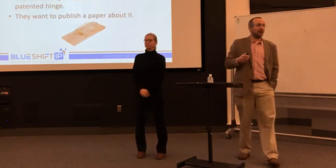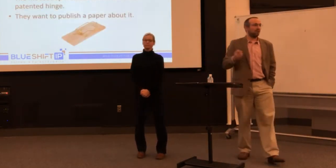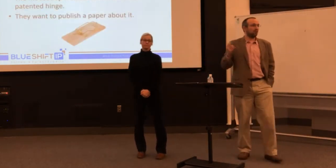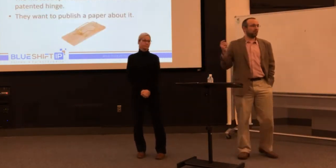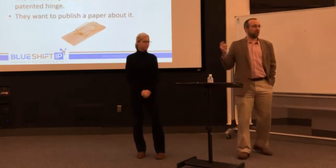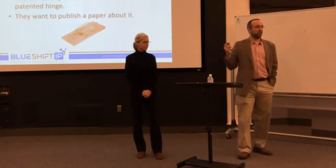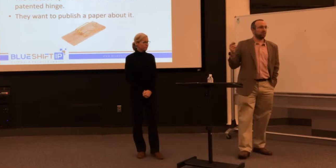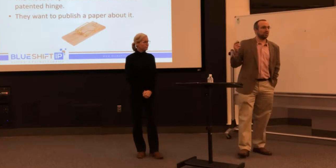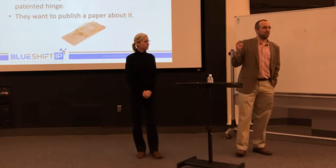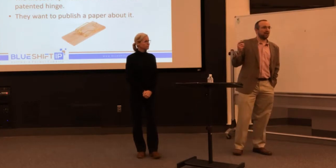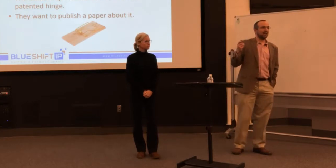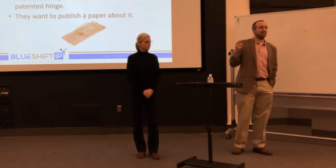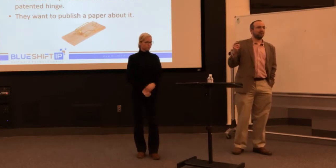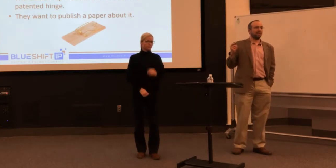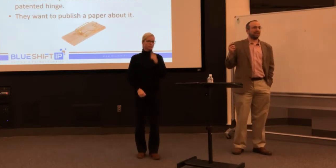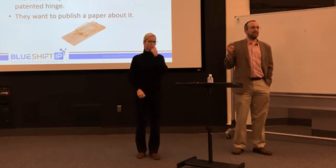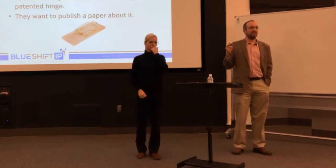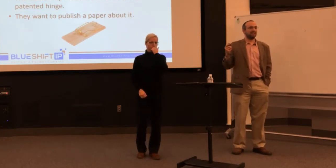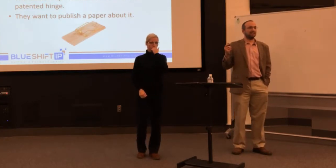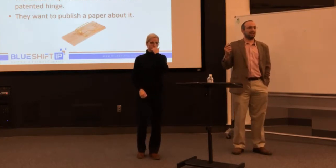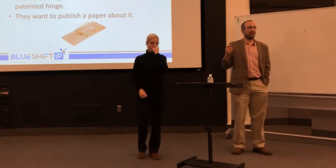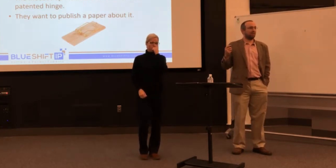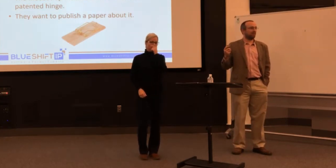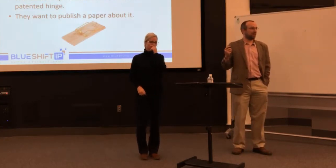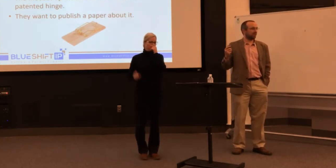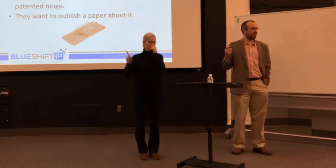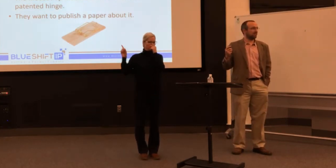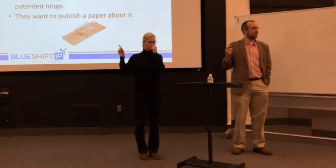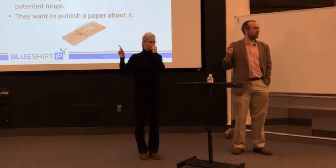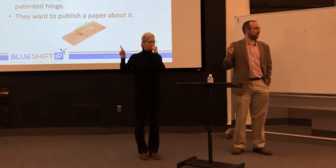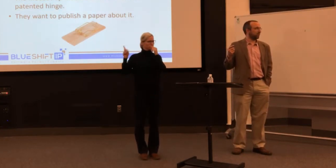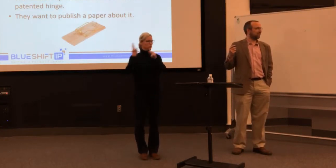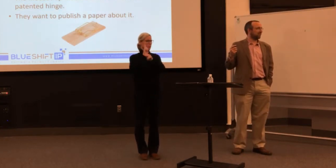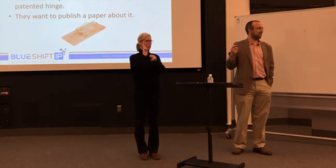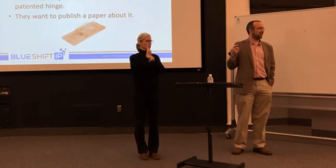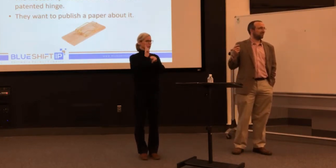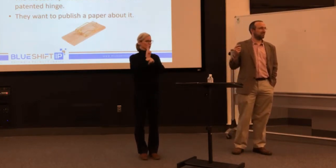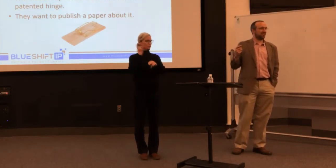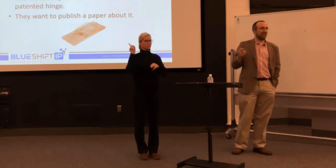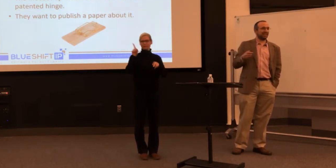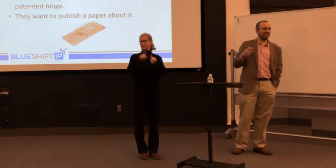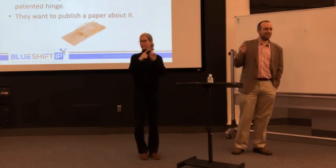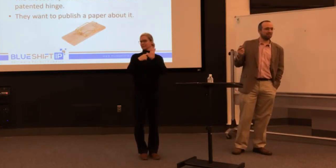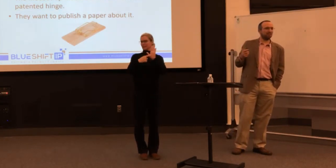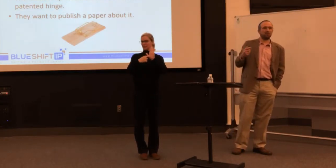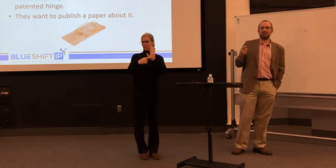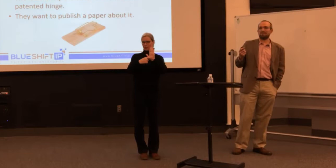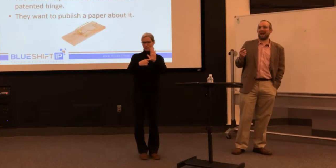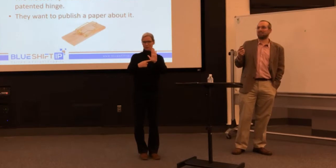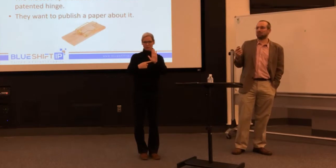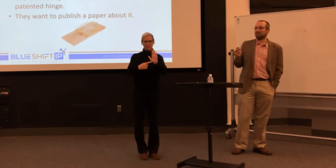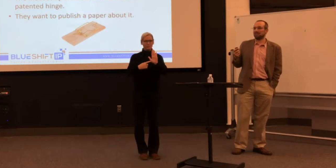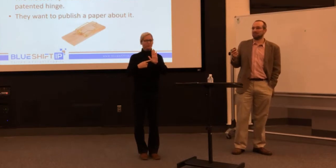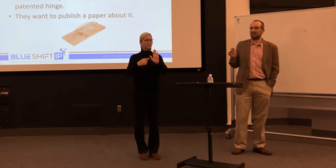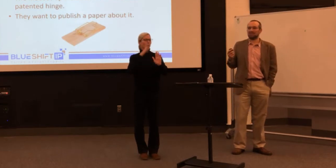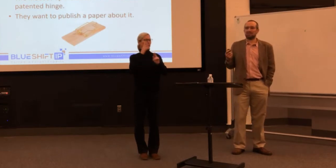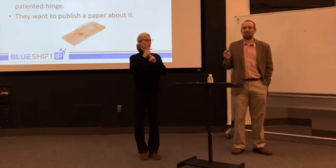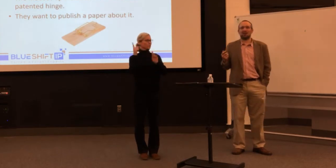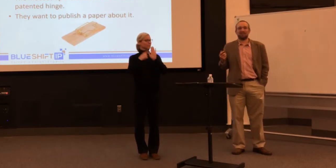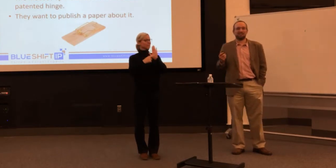I'm going to describe a hypothetical situation so that I can keep referring back to it in the rest of the talk.